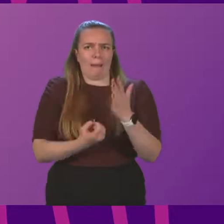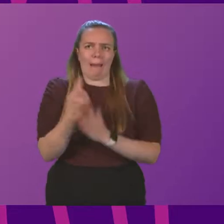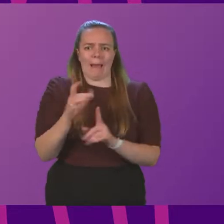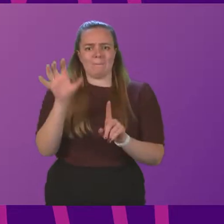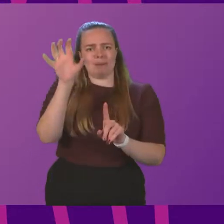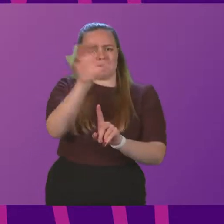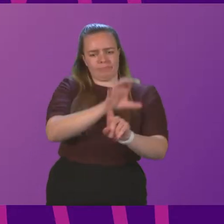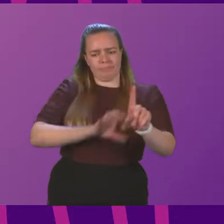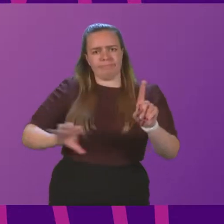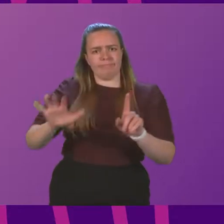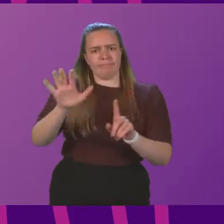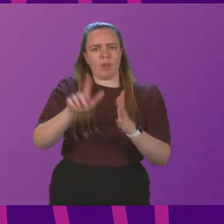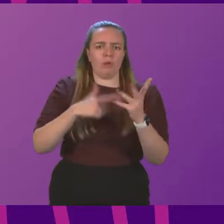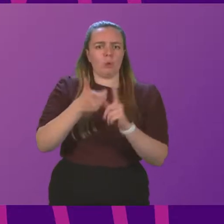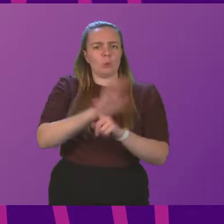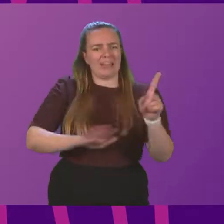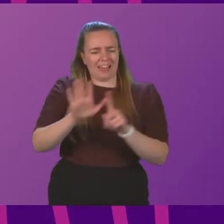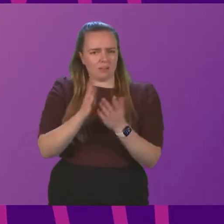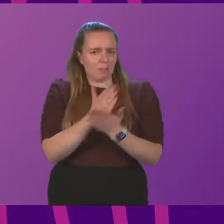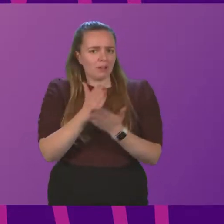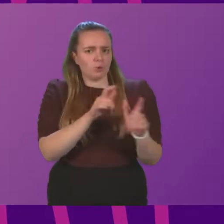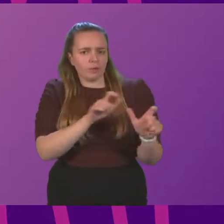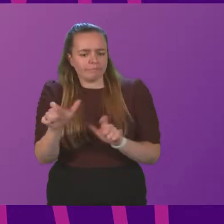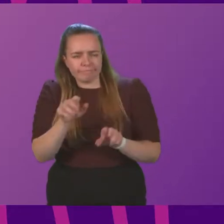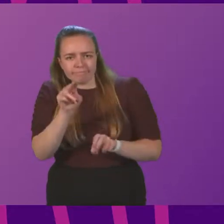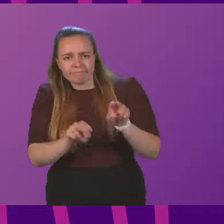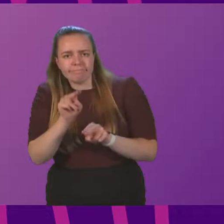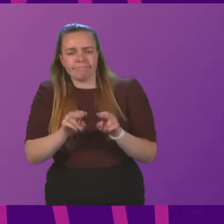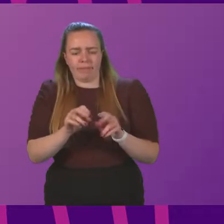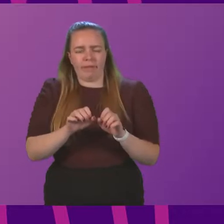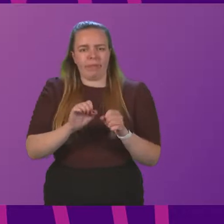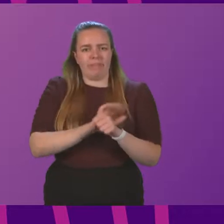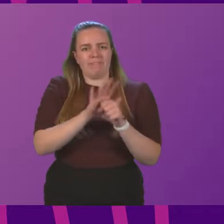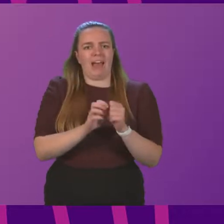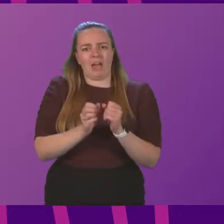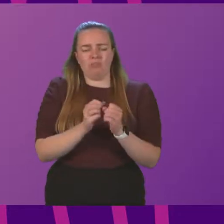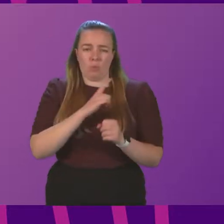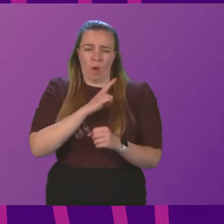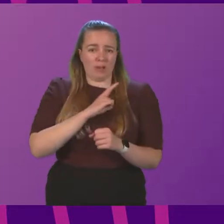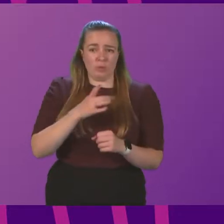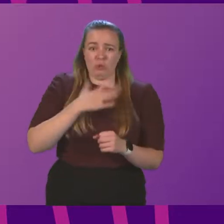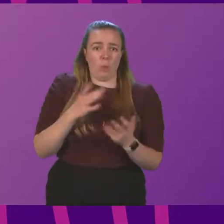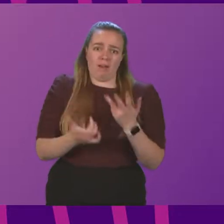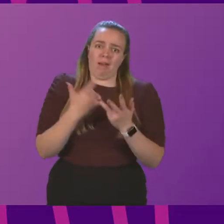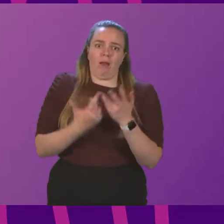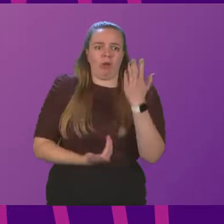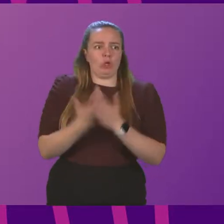to ensure that we continue to monitor how the virus develops? The last thing that we need is a new strain undoing the success of the vaccination programme.